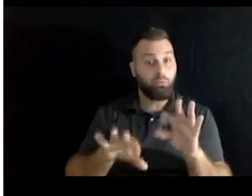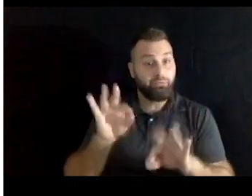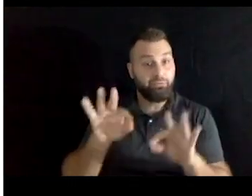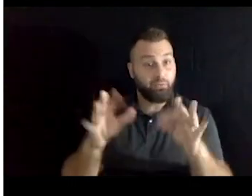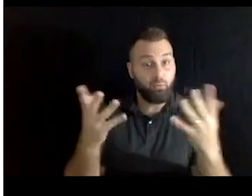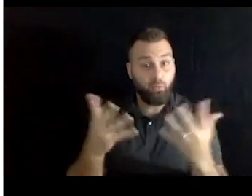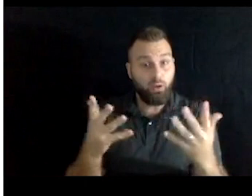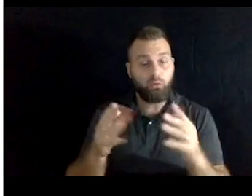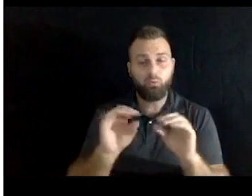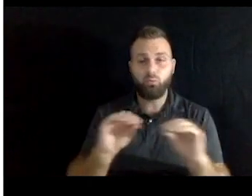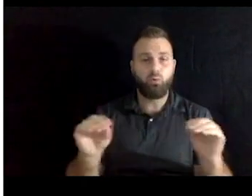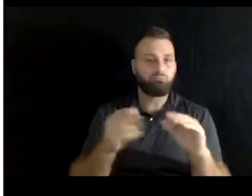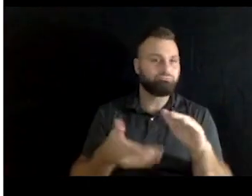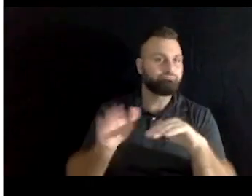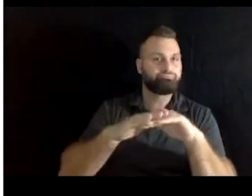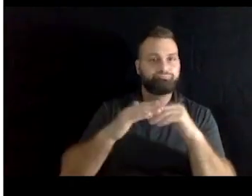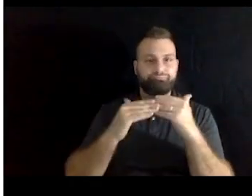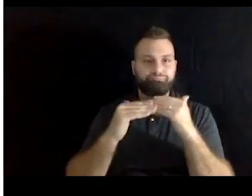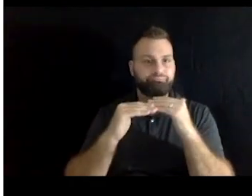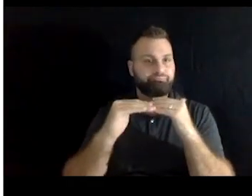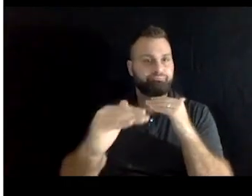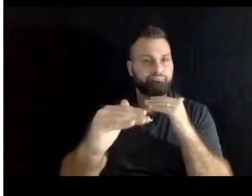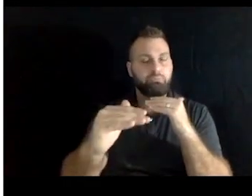substantive earnings or employment impacts,